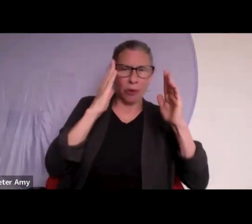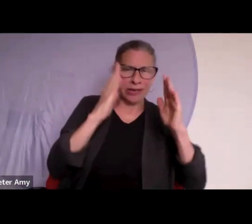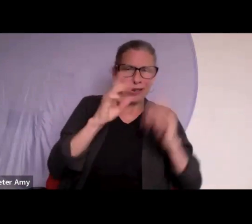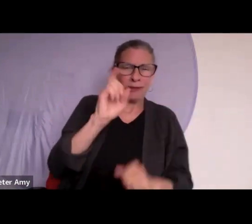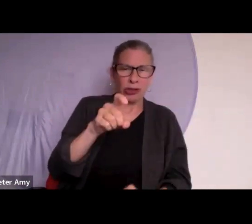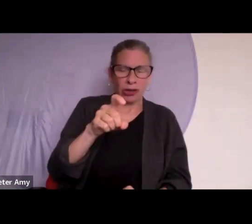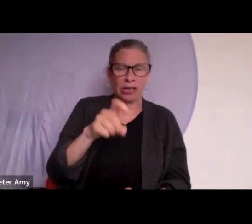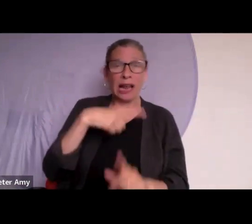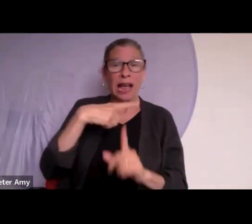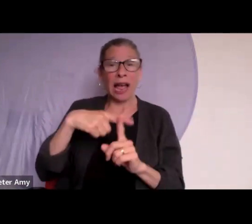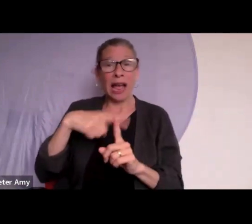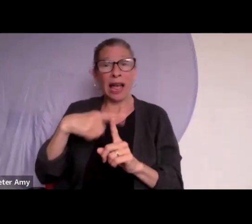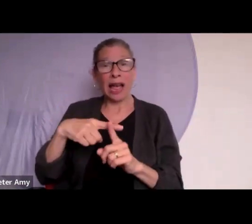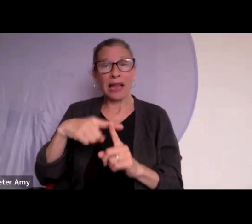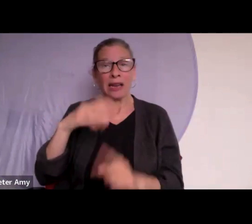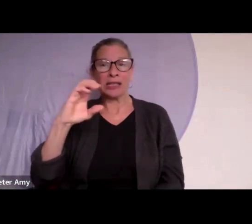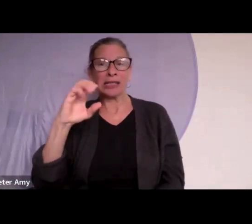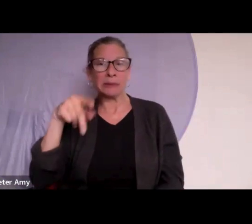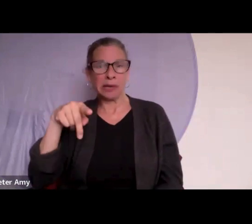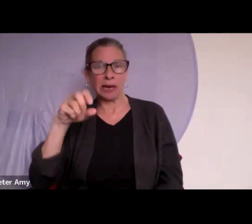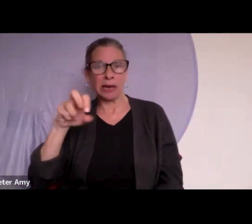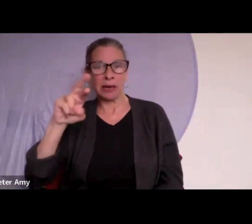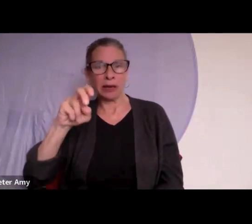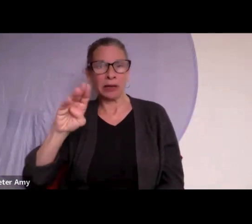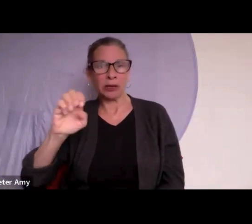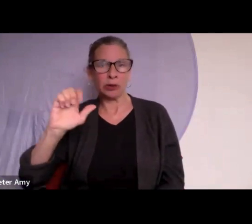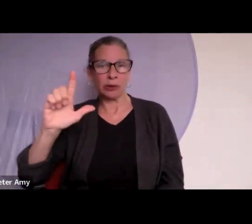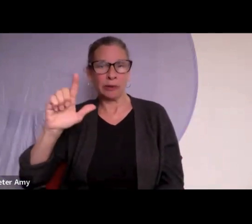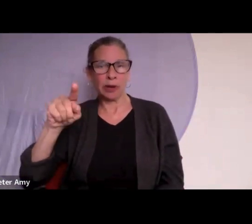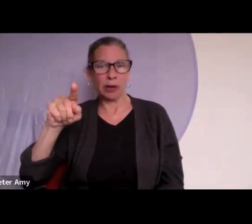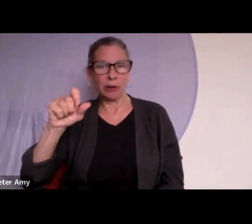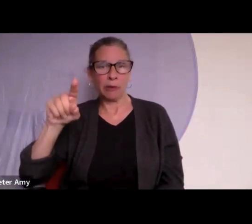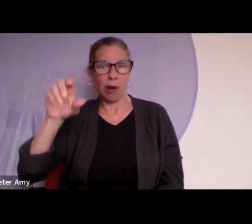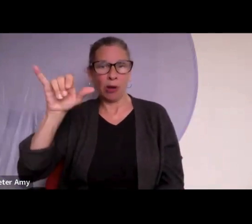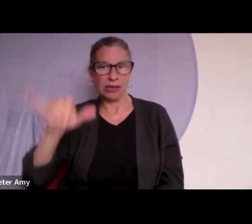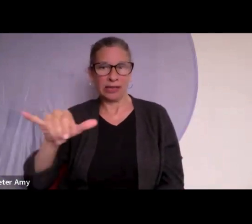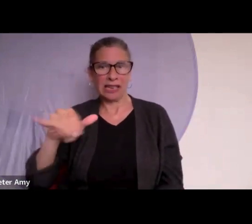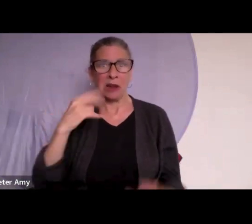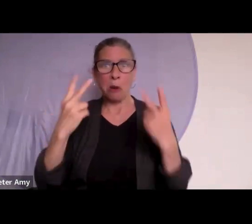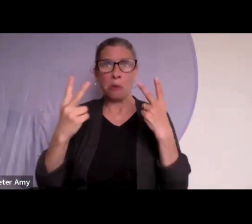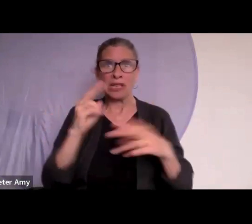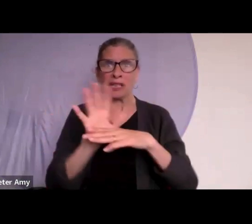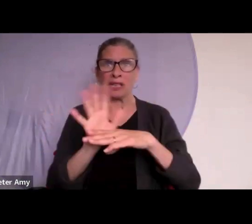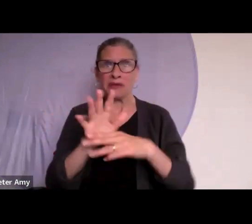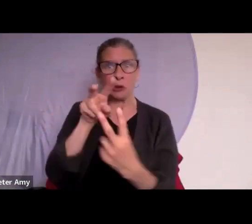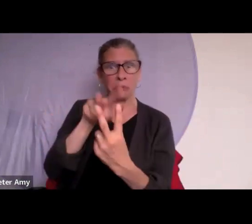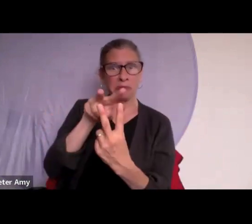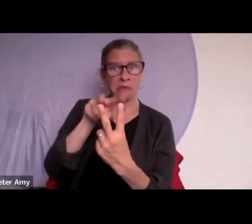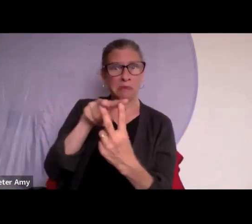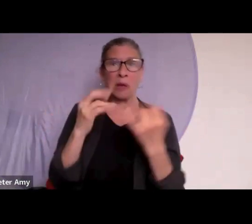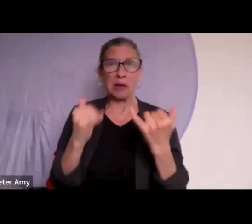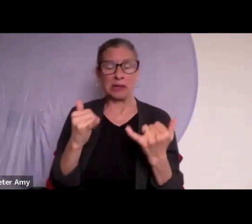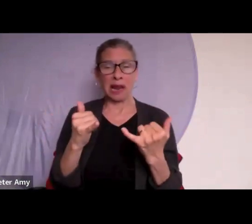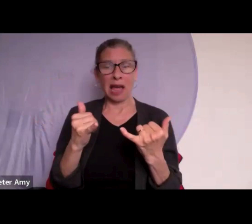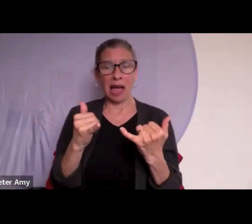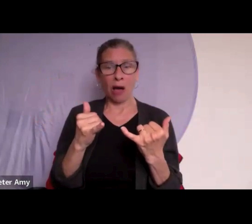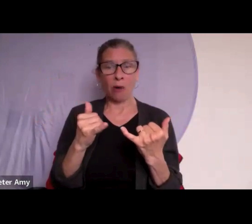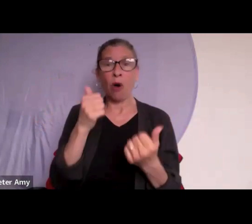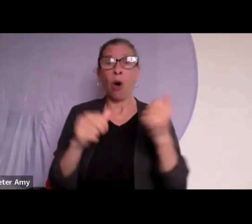And cerebral palsy for whatever reason. We see a lot of films on those topics, just just so you know which topics are out there.